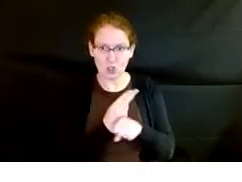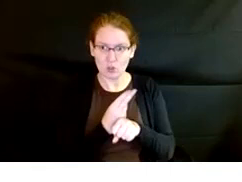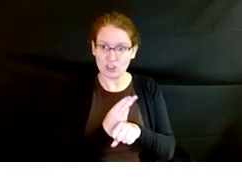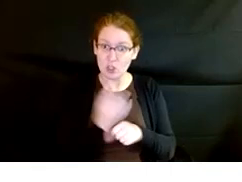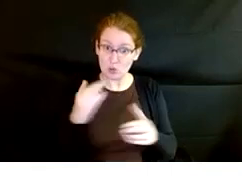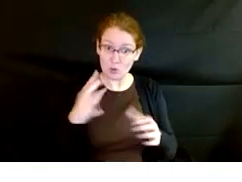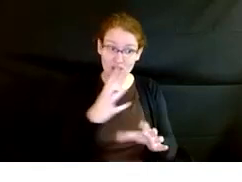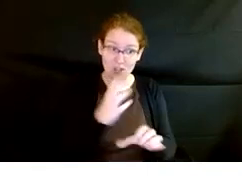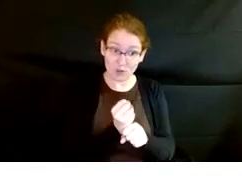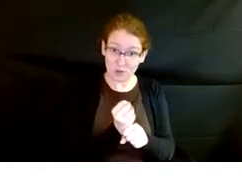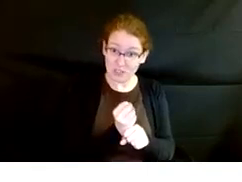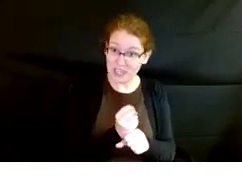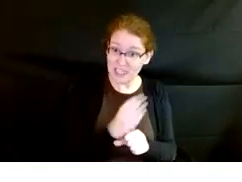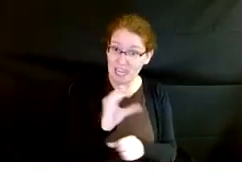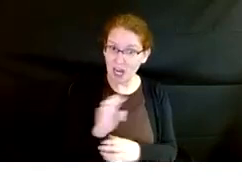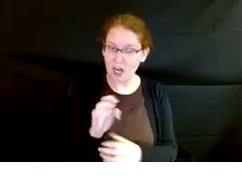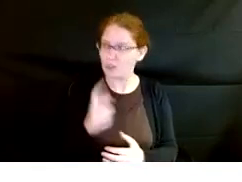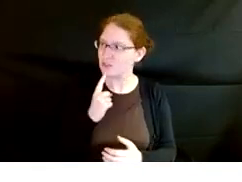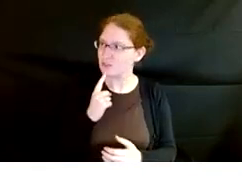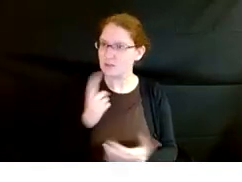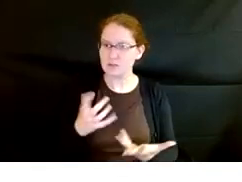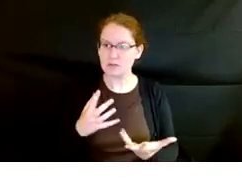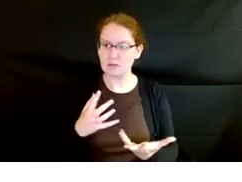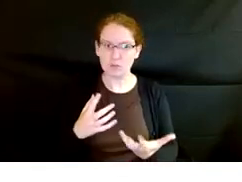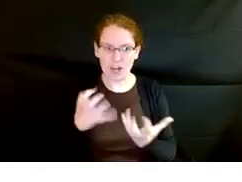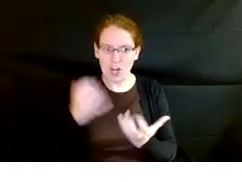we also noted that a person with a mobility or cognitive disability